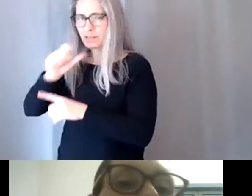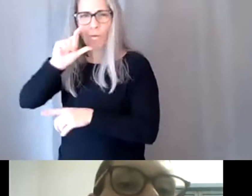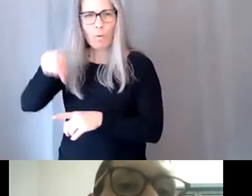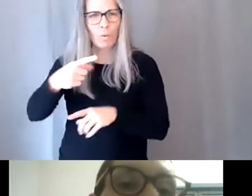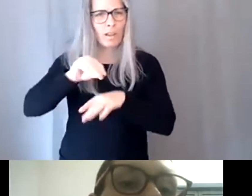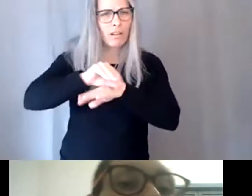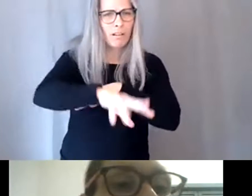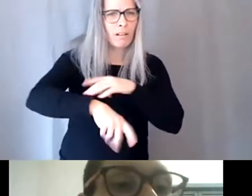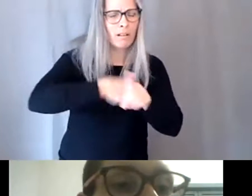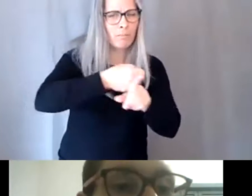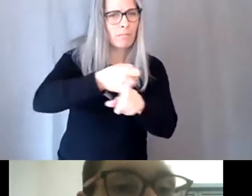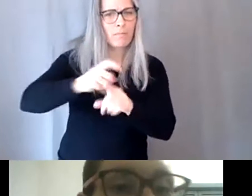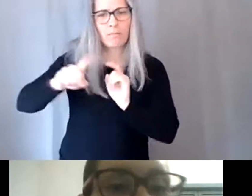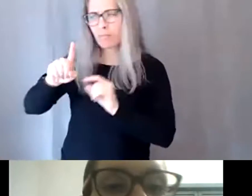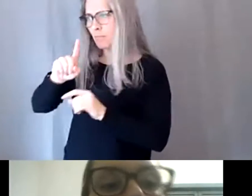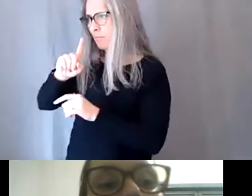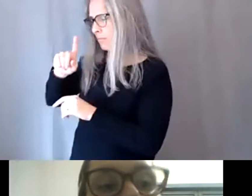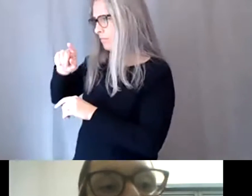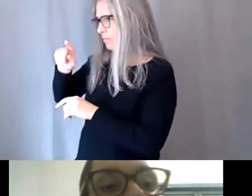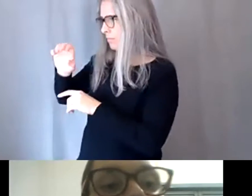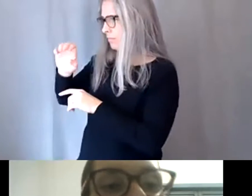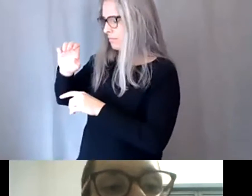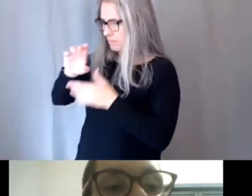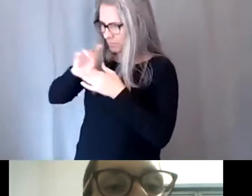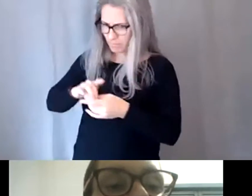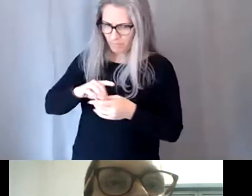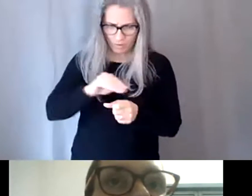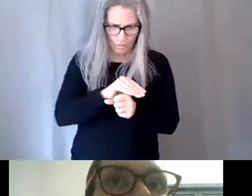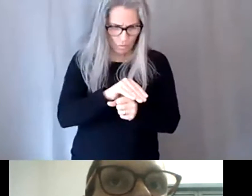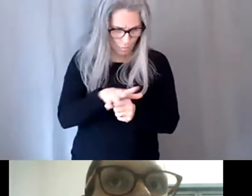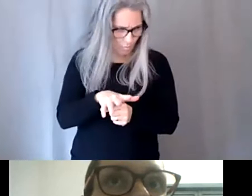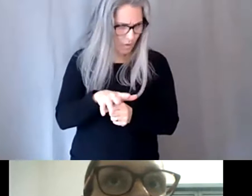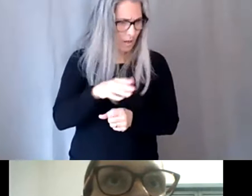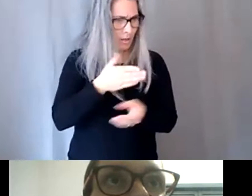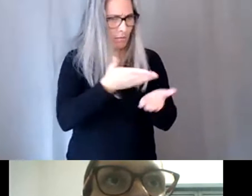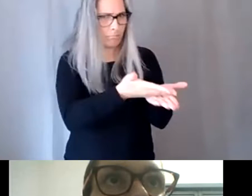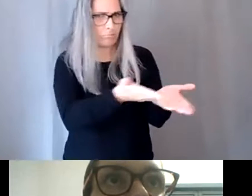in the disabled lives but